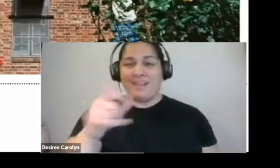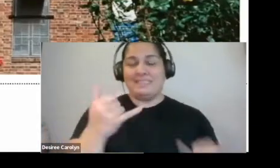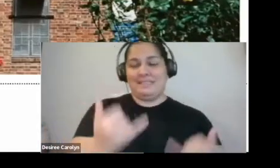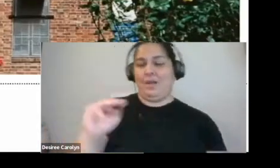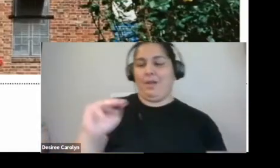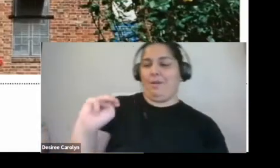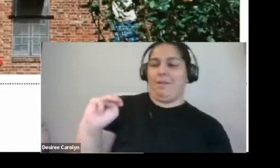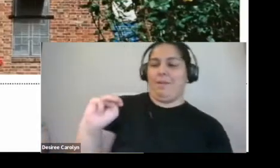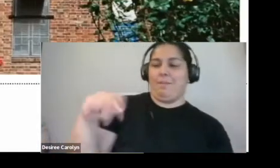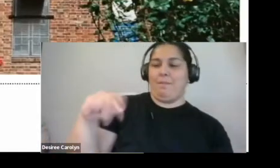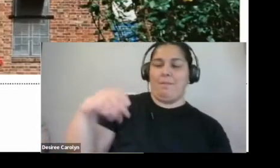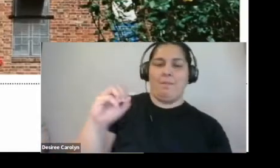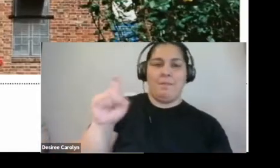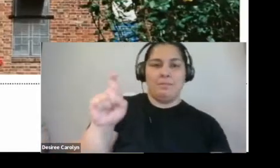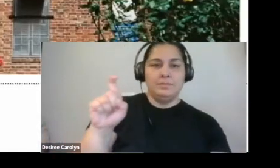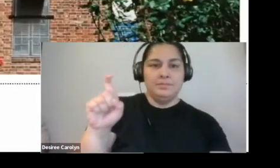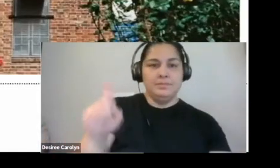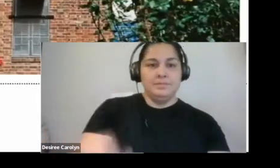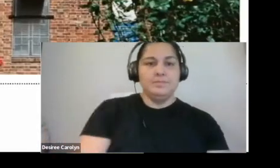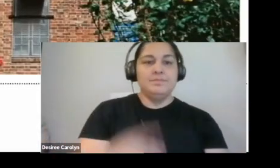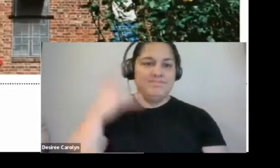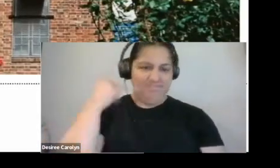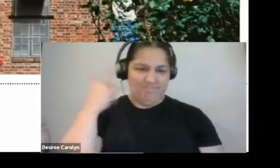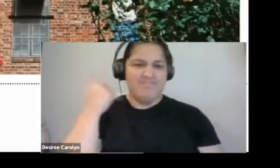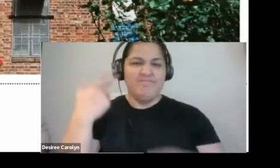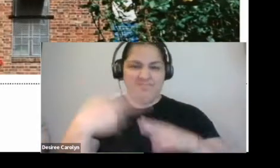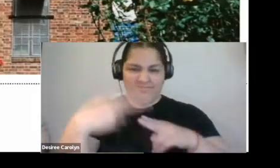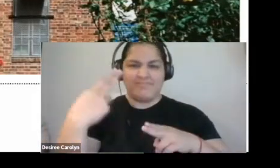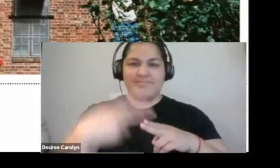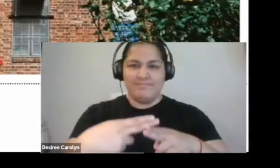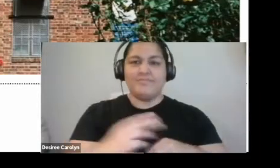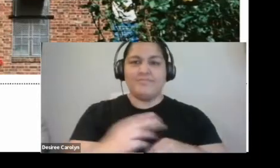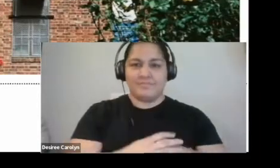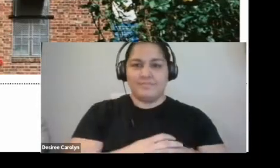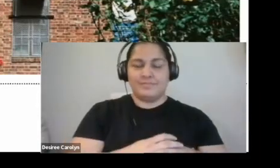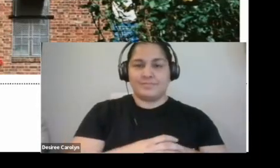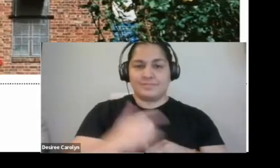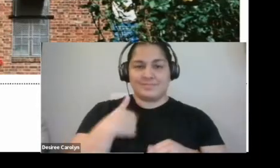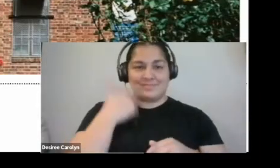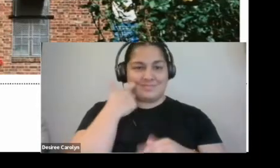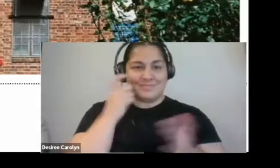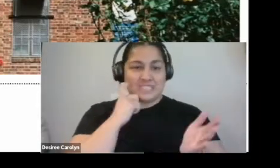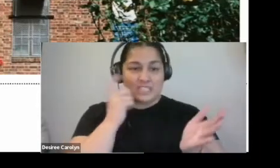And I want to just acknowledge Peter Chin Hong, one of my colleagues who shared some of